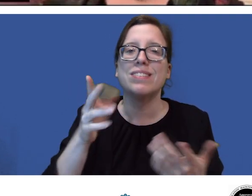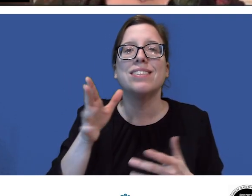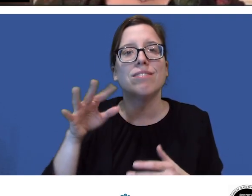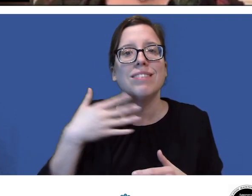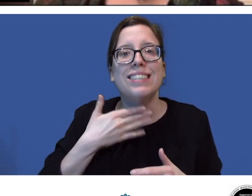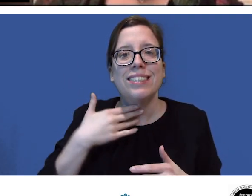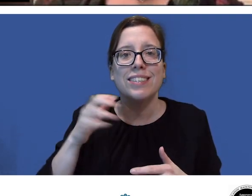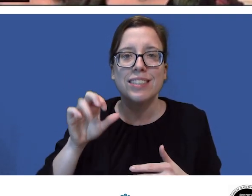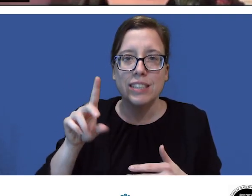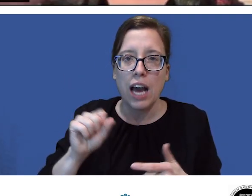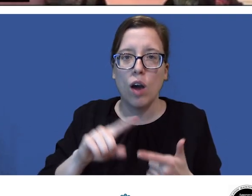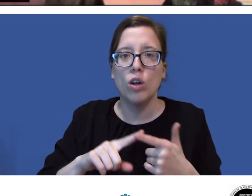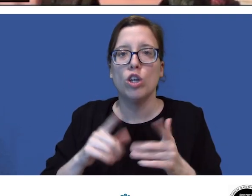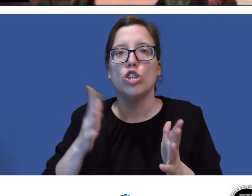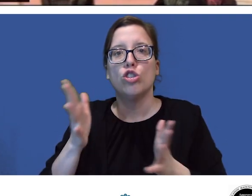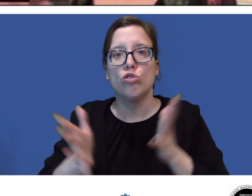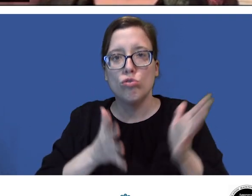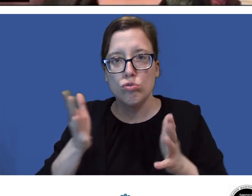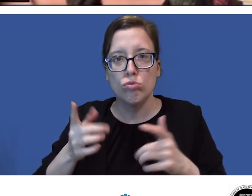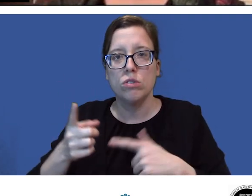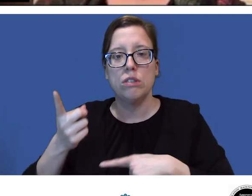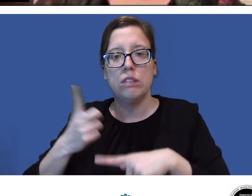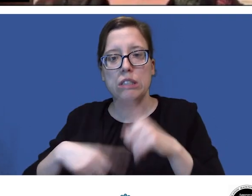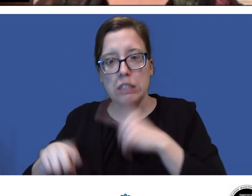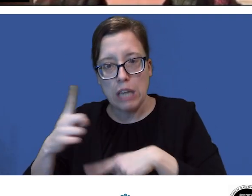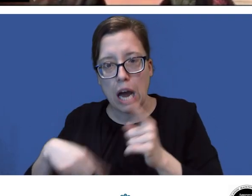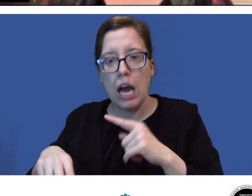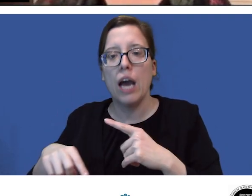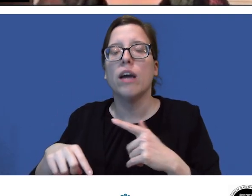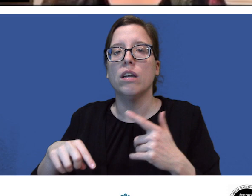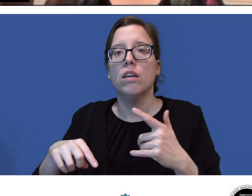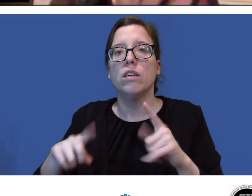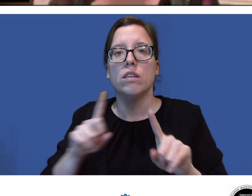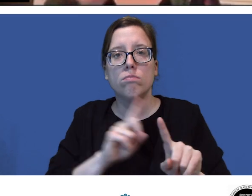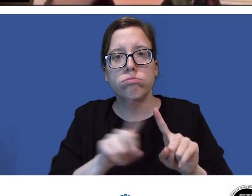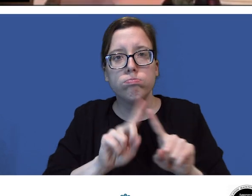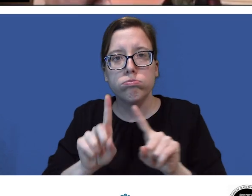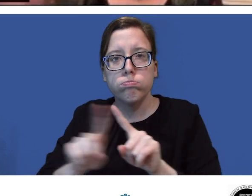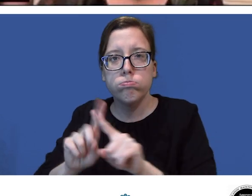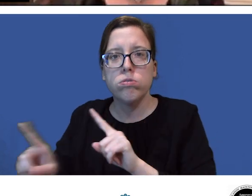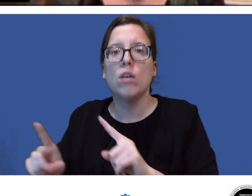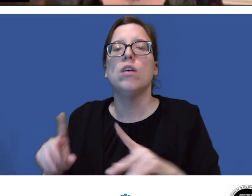some words, some gestures, some signs, so they have something